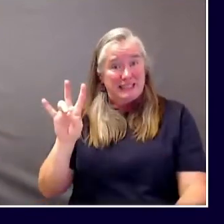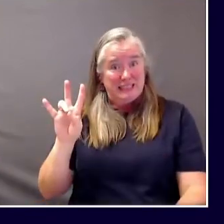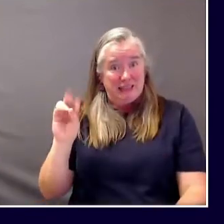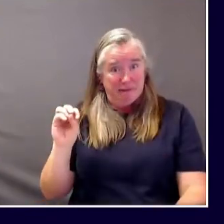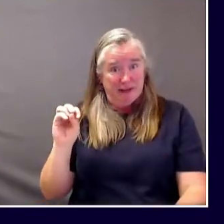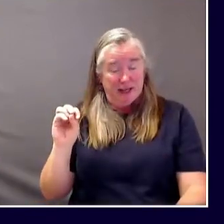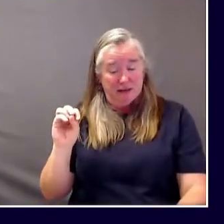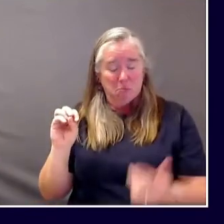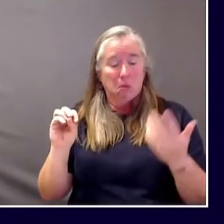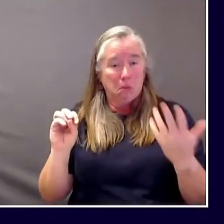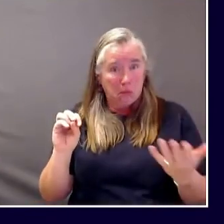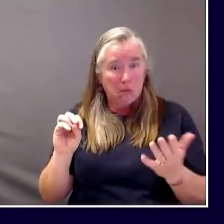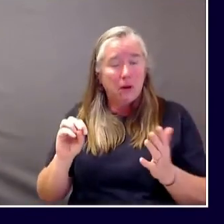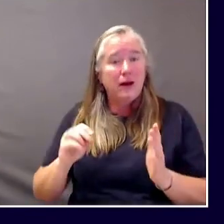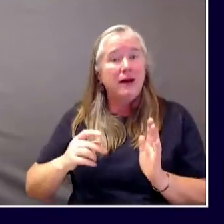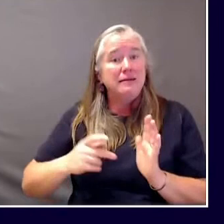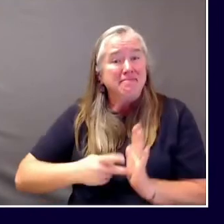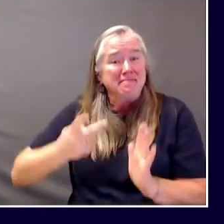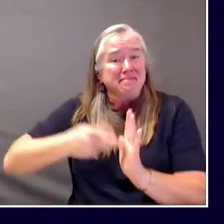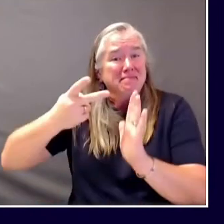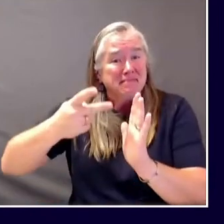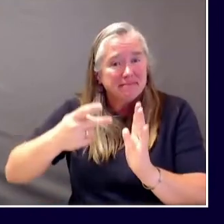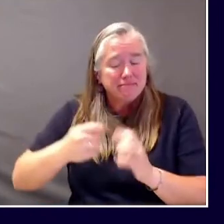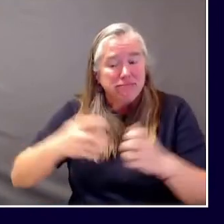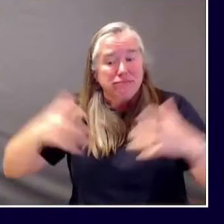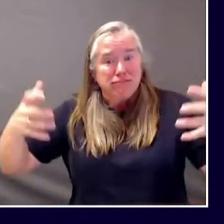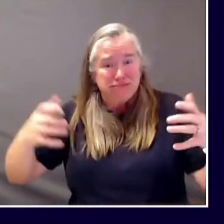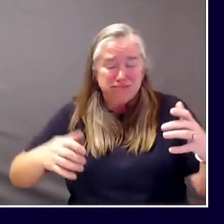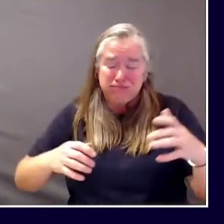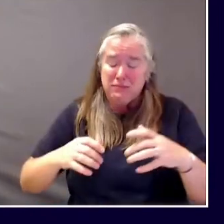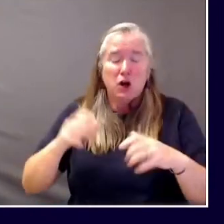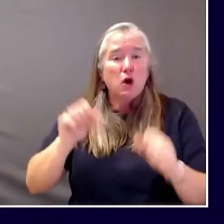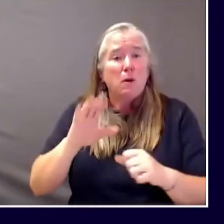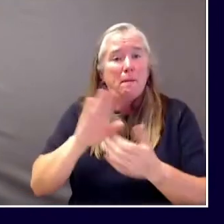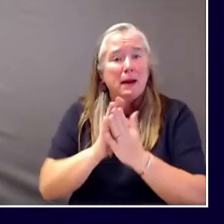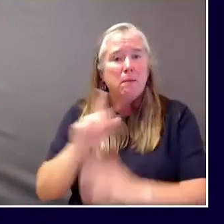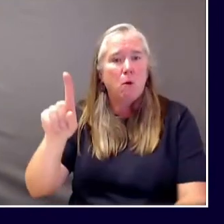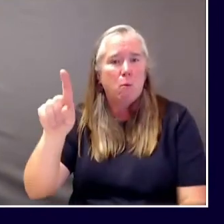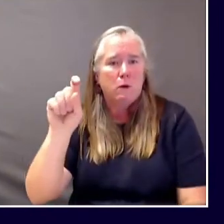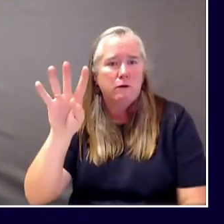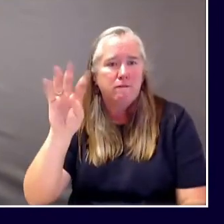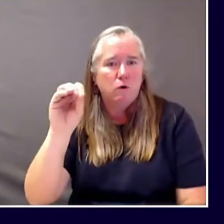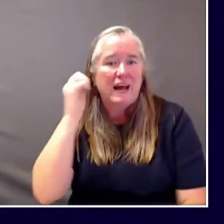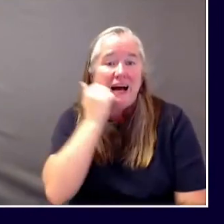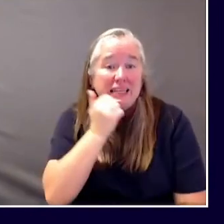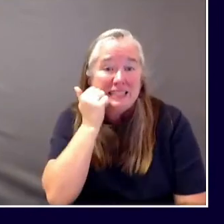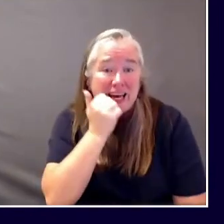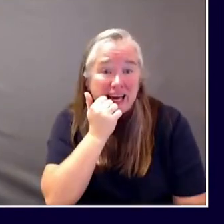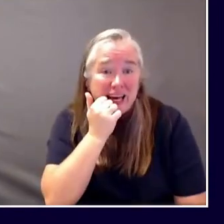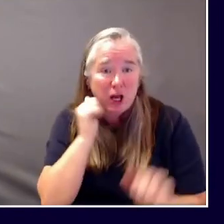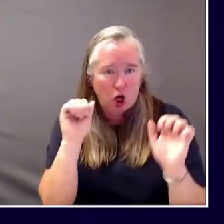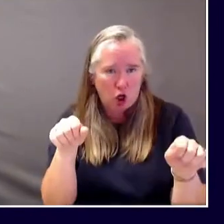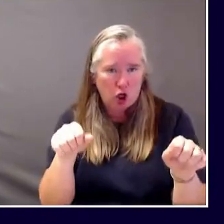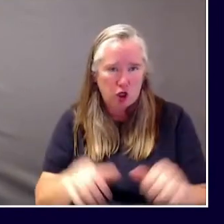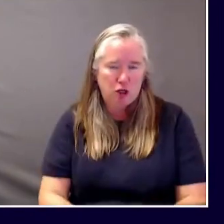could in a few days turned into